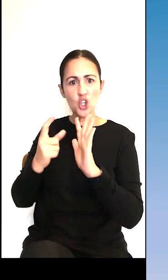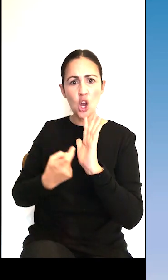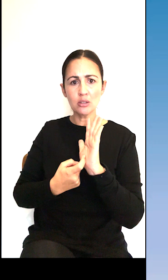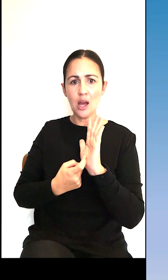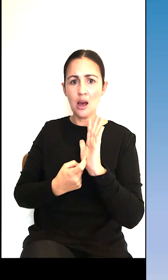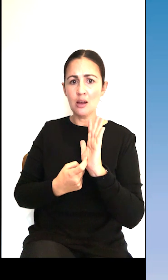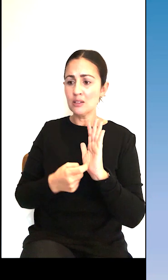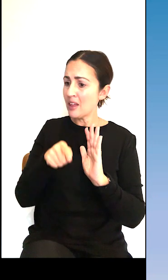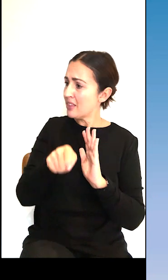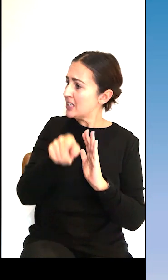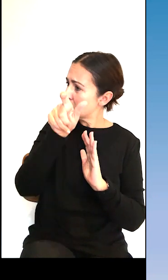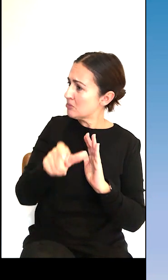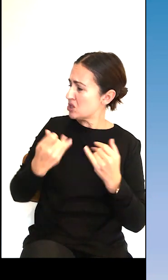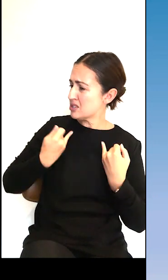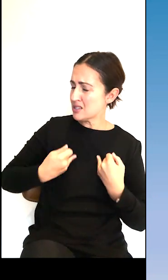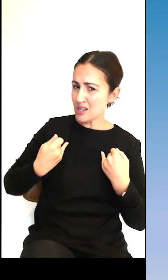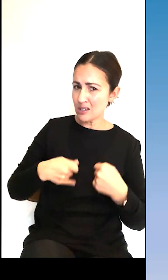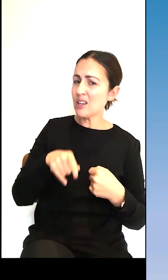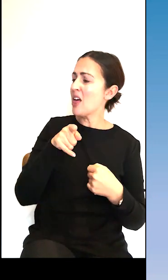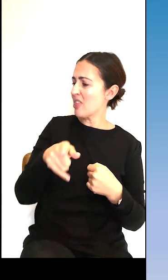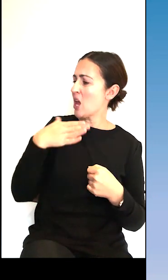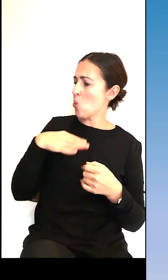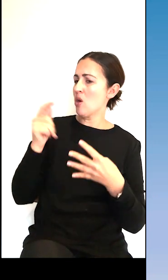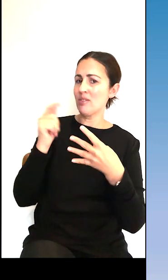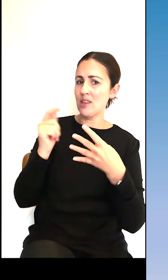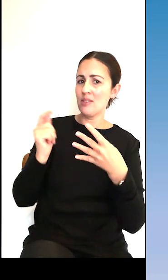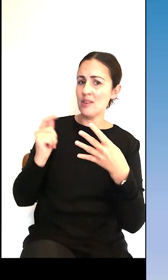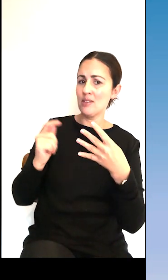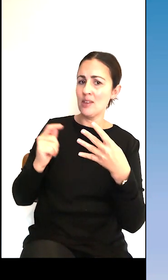most to that person regarding any treatment so, that their values